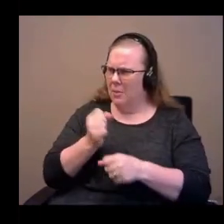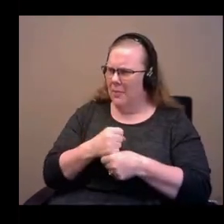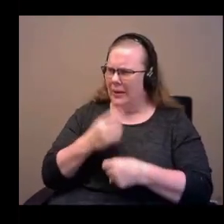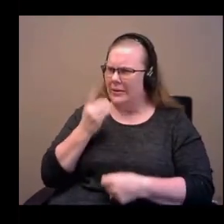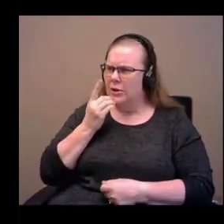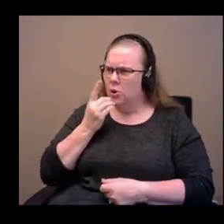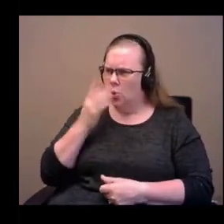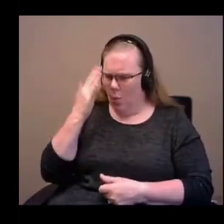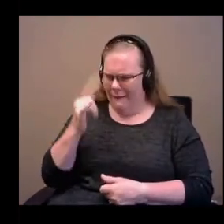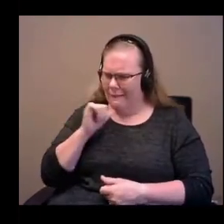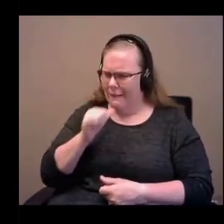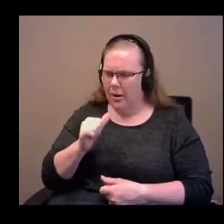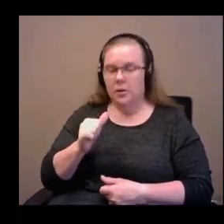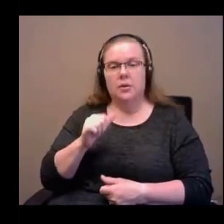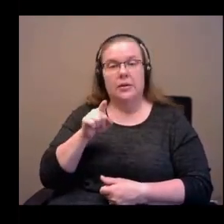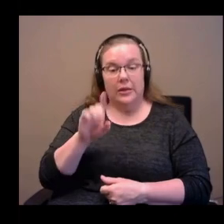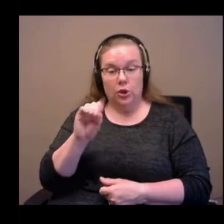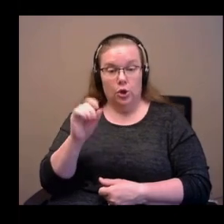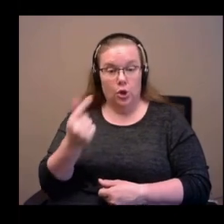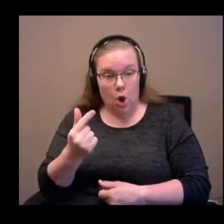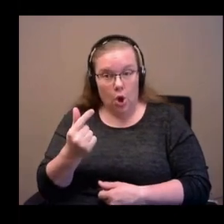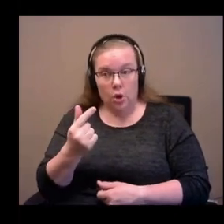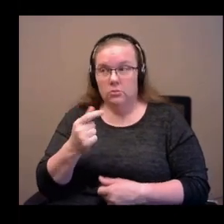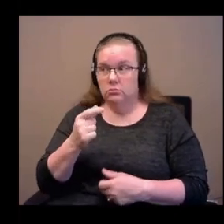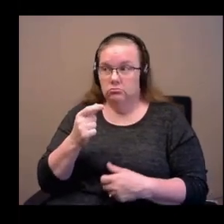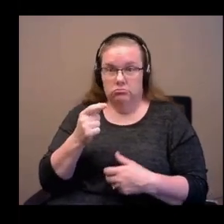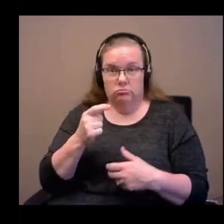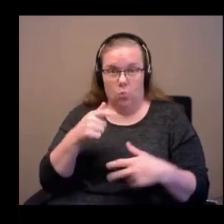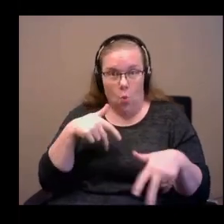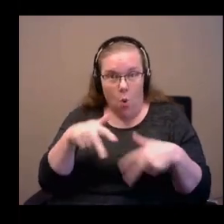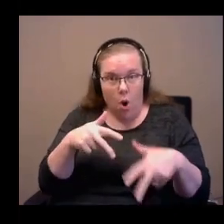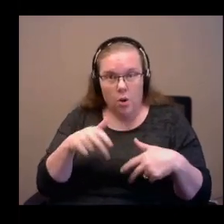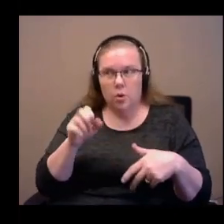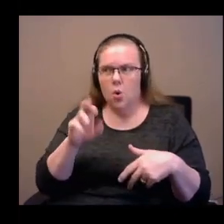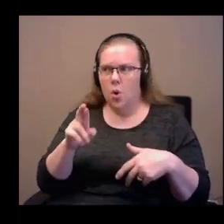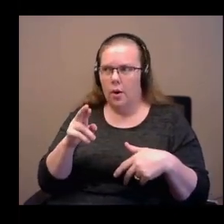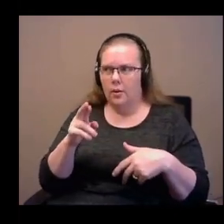Did the dog get walked? Is there food or do I need to make it? But you makes it seem accusatory.